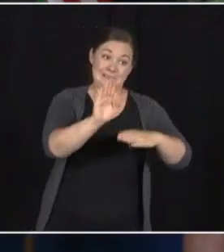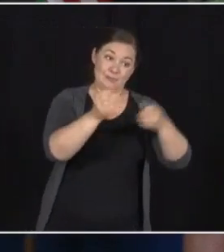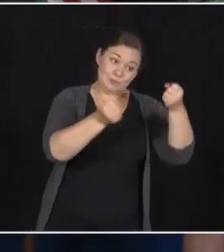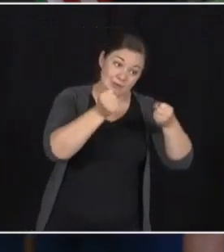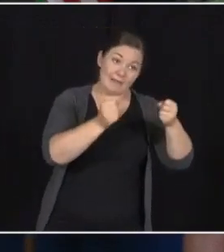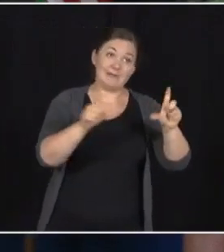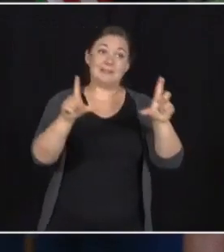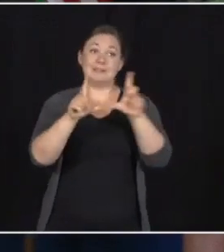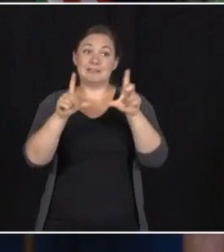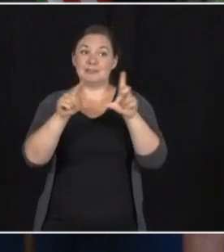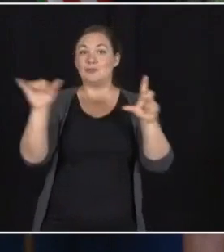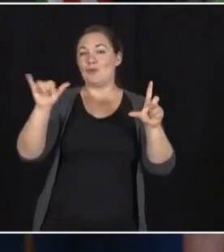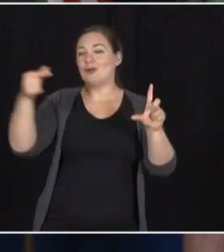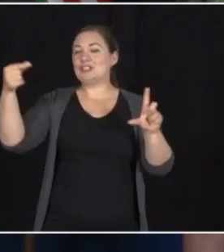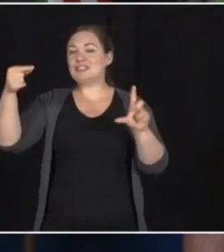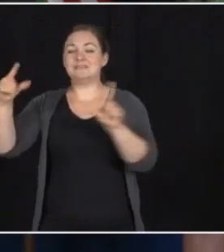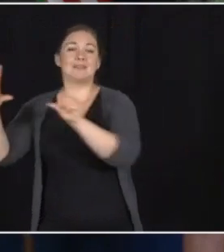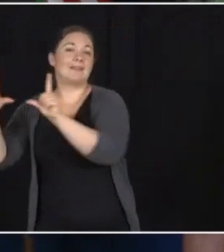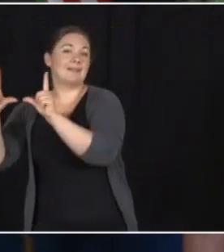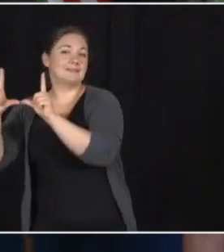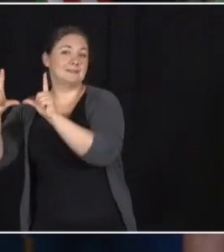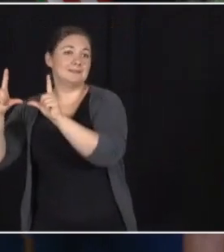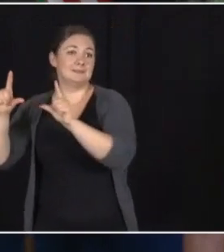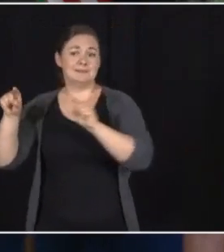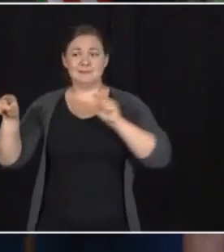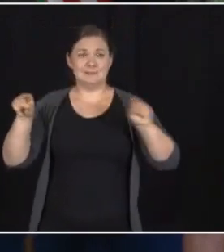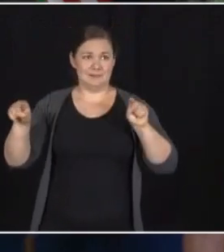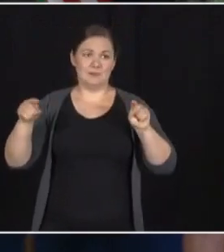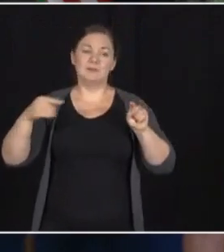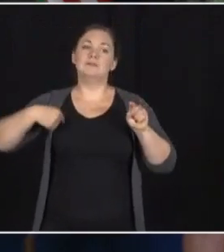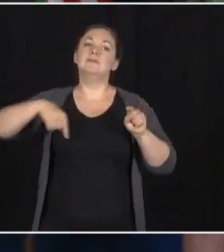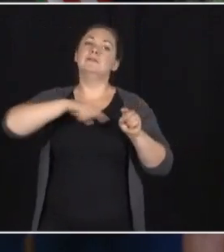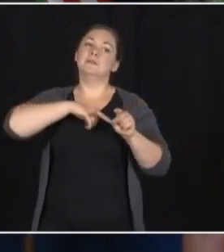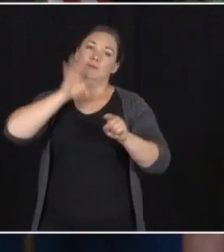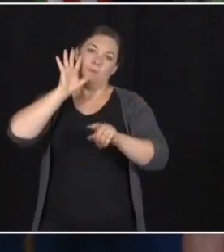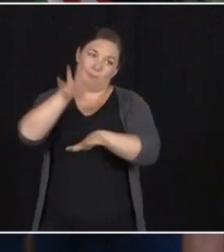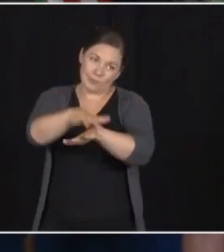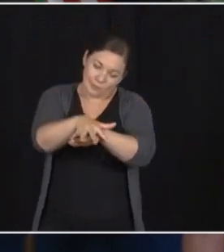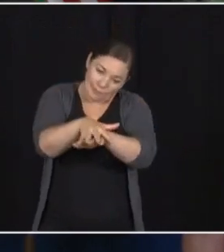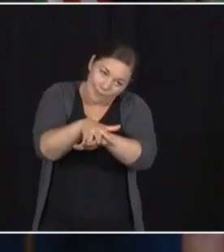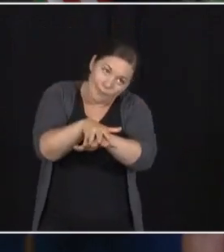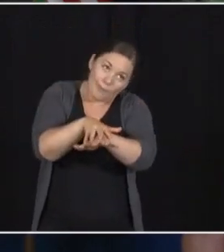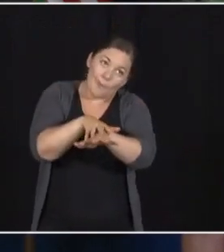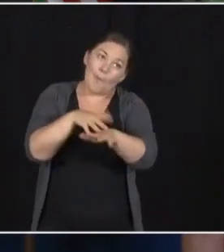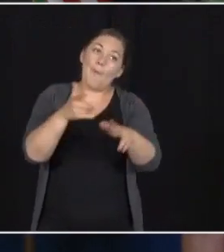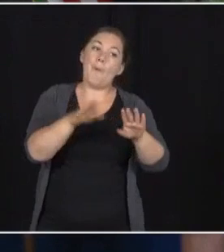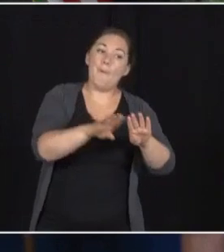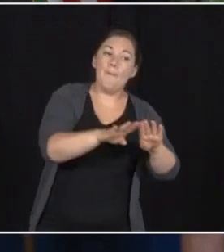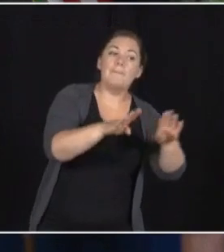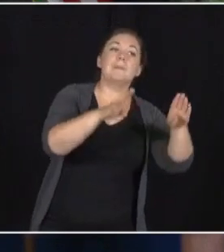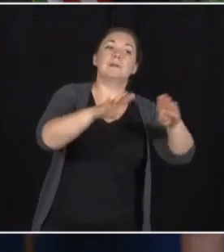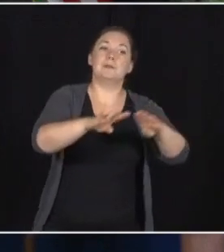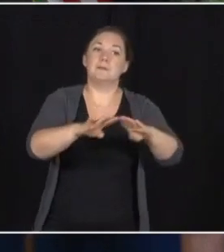when they can their driving license. Absolutely, as I indicated when we made the announcement about our phased a gradual